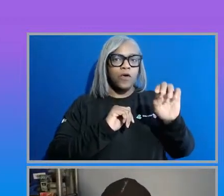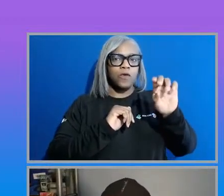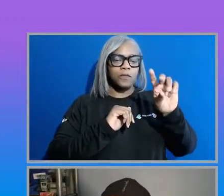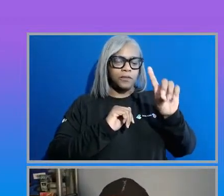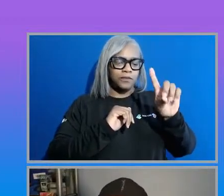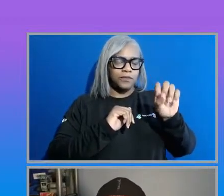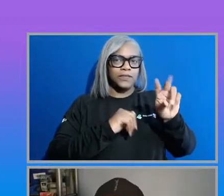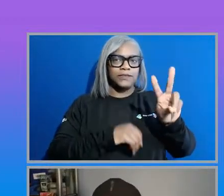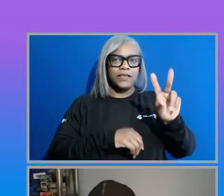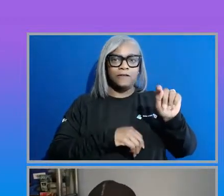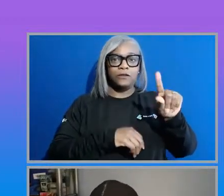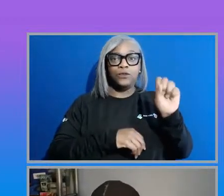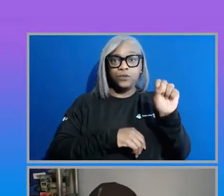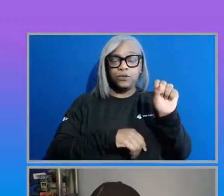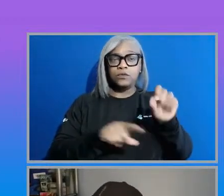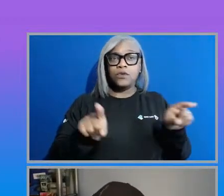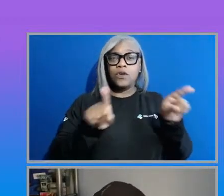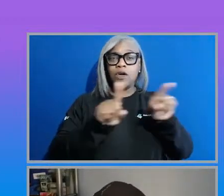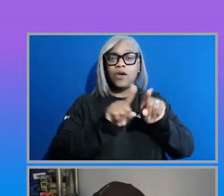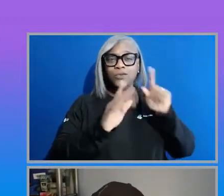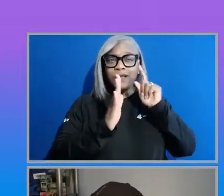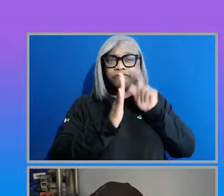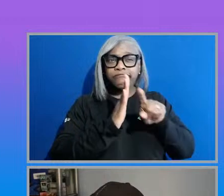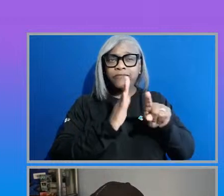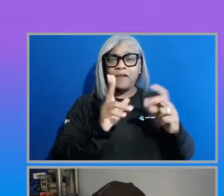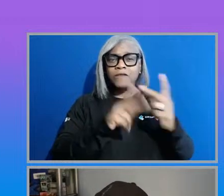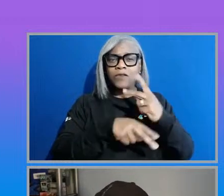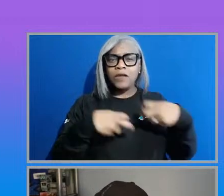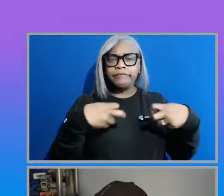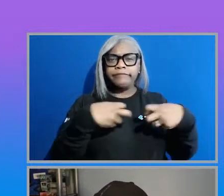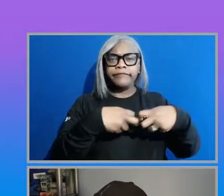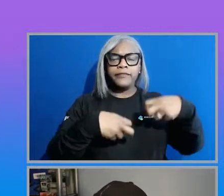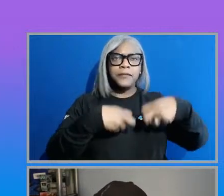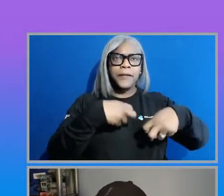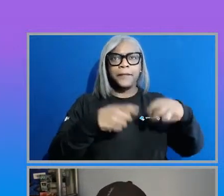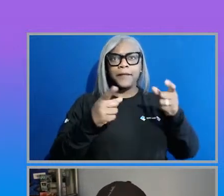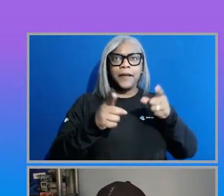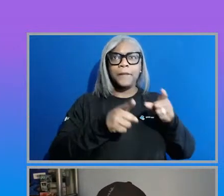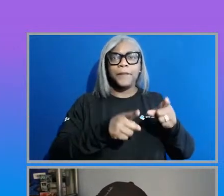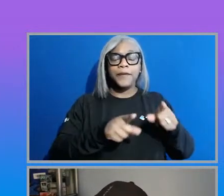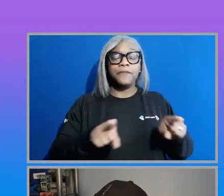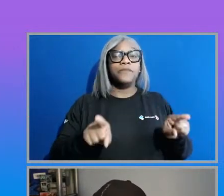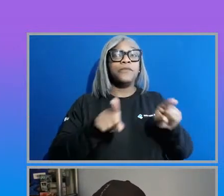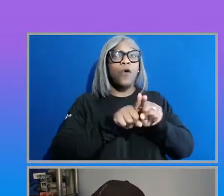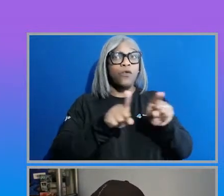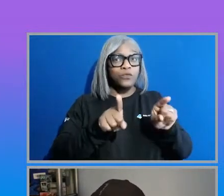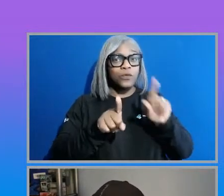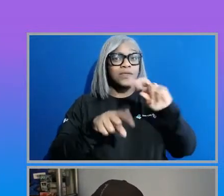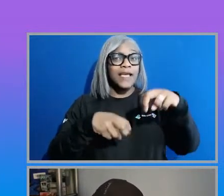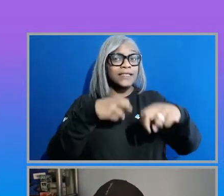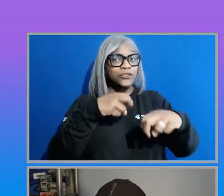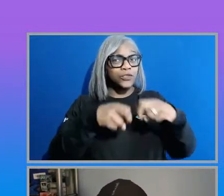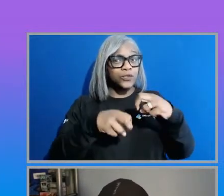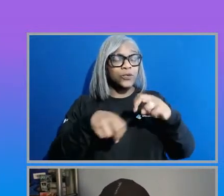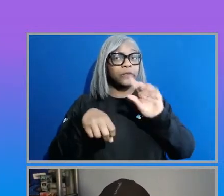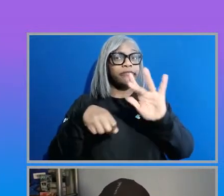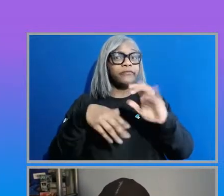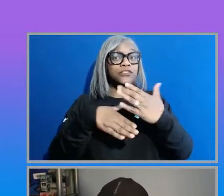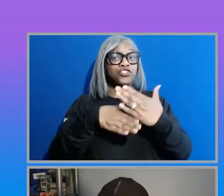I can do a little bit of investigation to see why this might be an issue. And I can